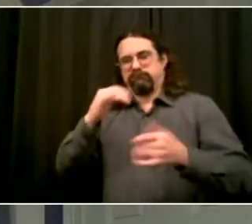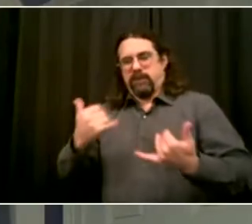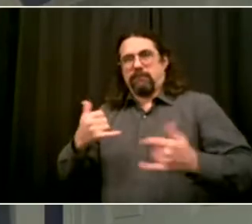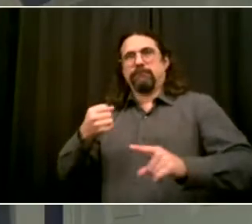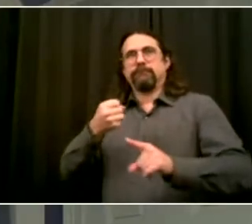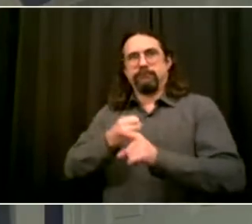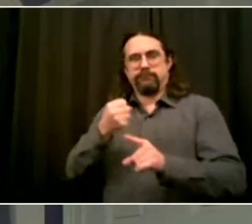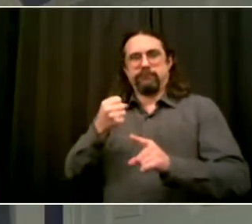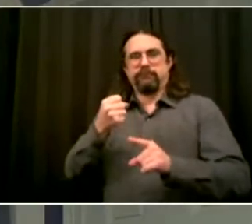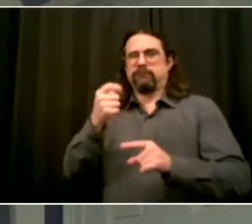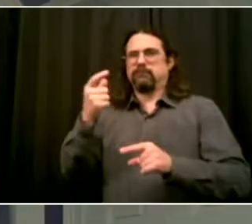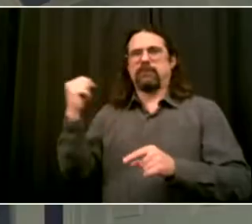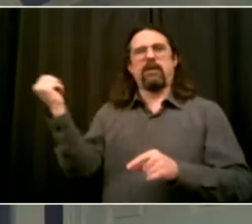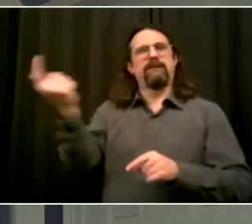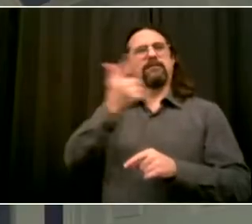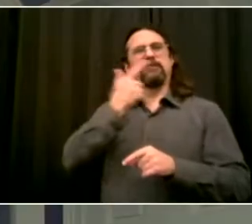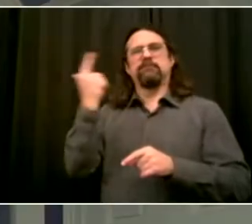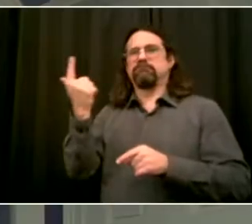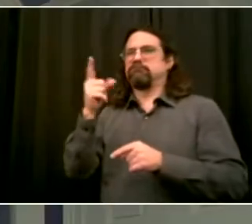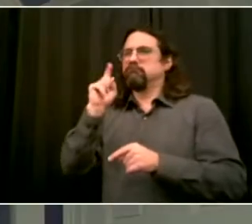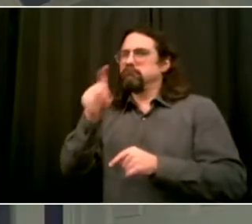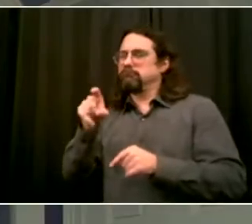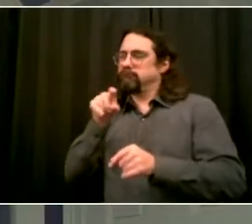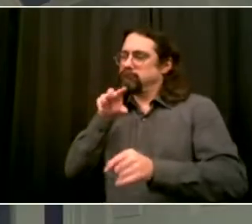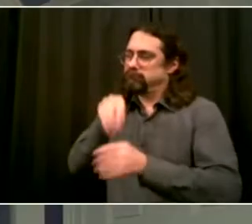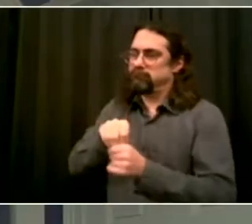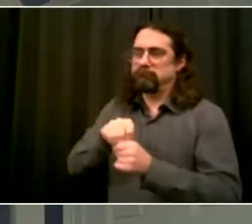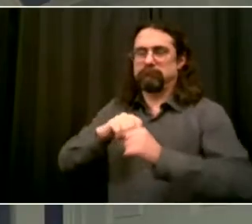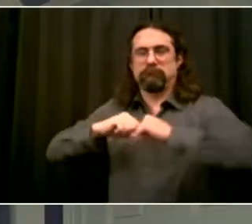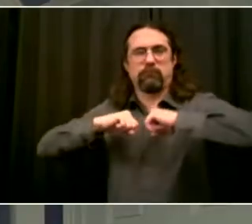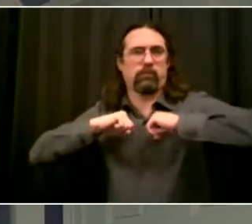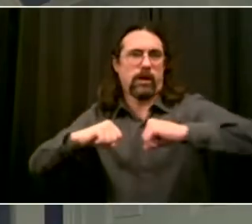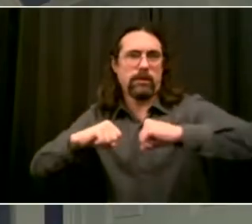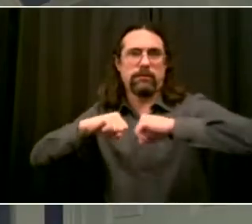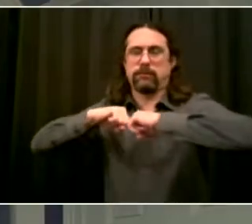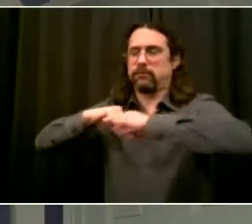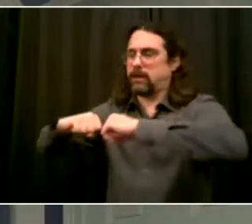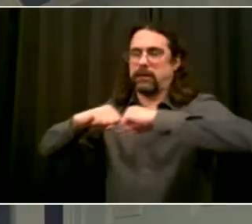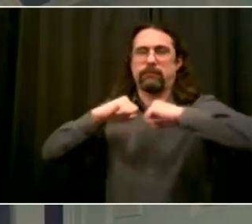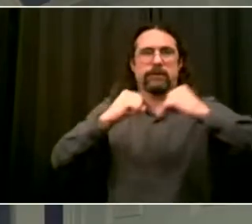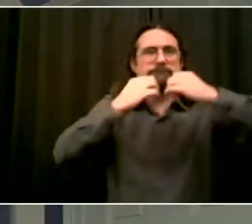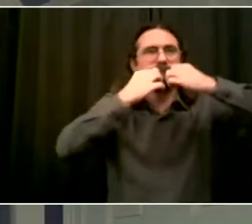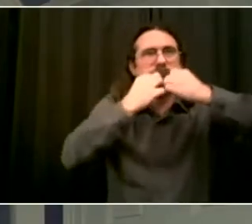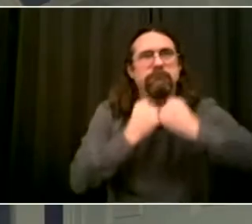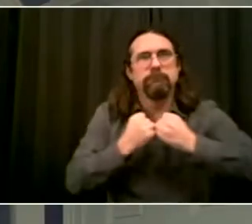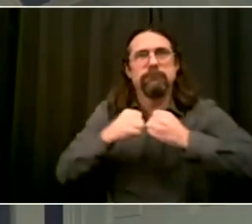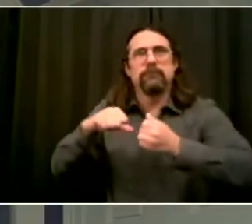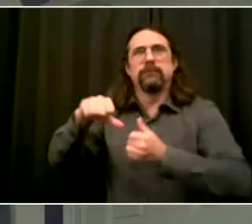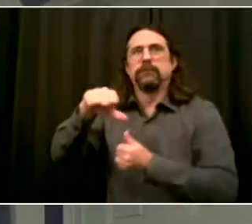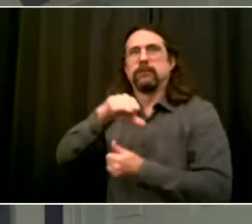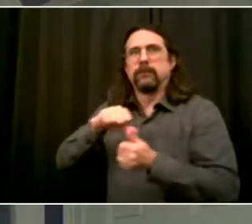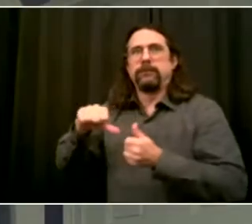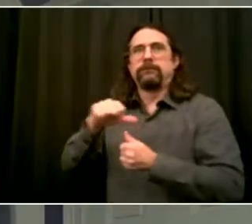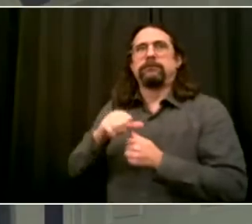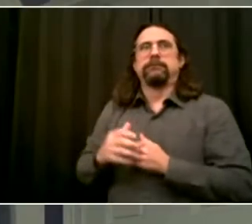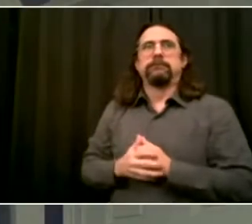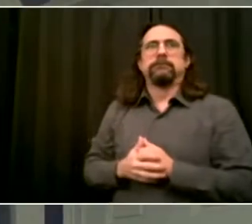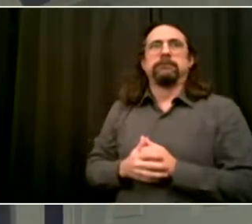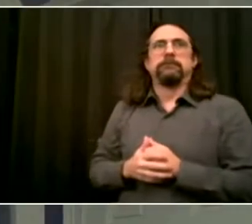OF THE SOLUTION. IT SEEMS LIKE THERE IS A DAY GOES BY WHEN WE DON'T SEE EXAMPLES OF PEOPLE FLOUTING